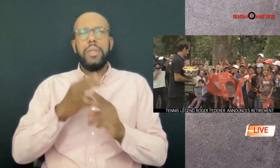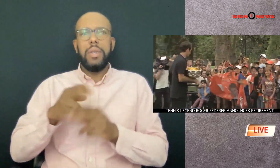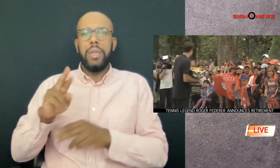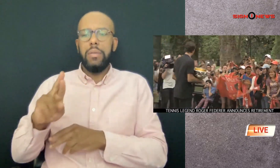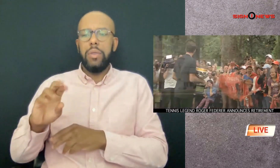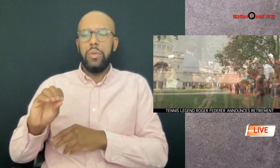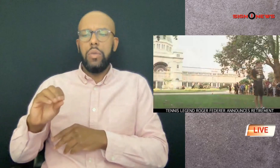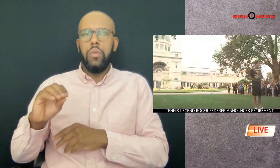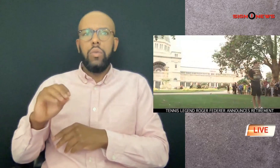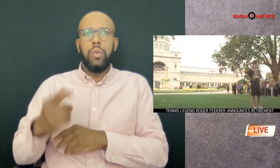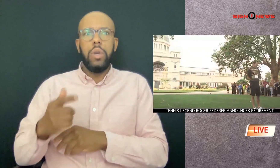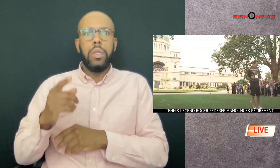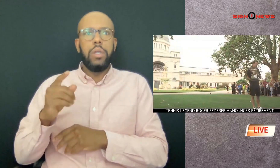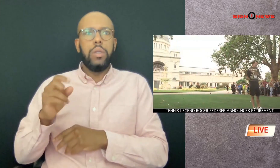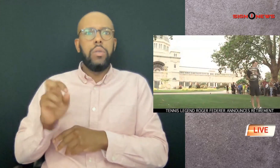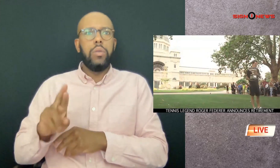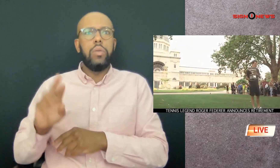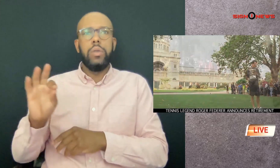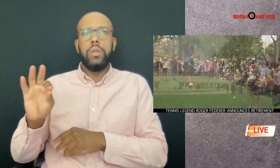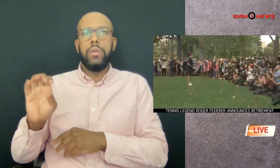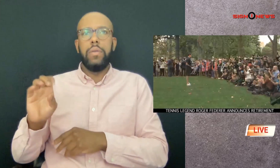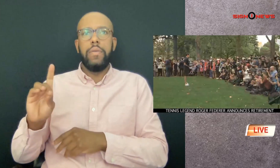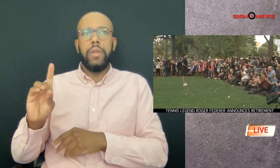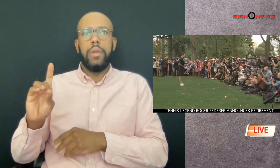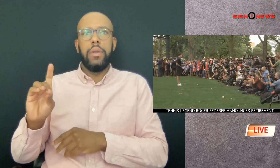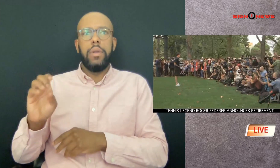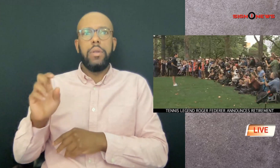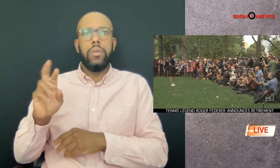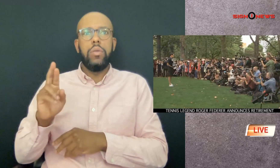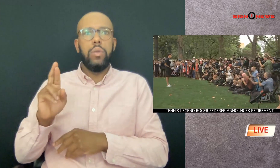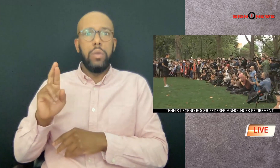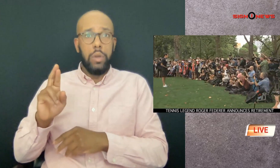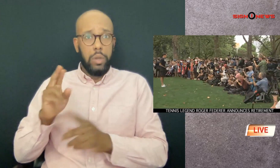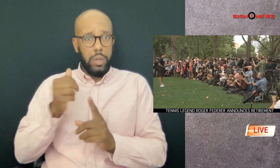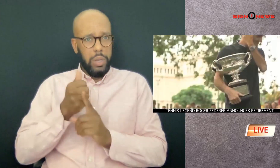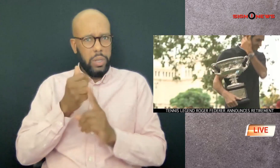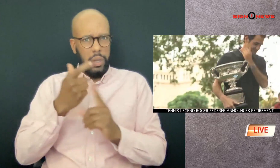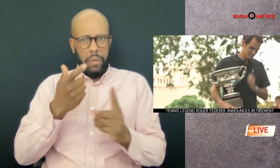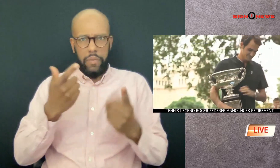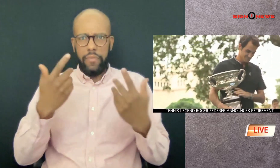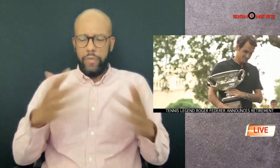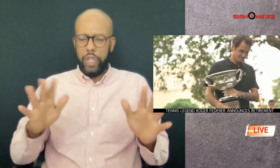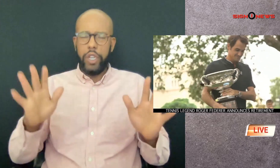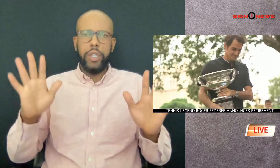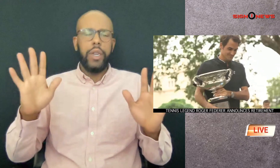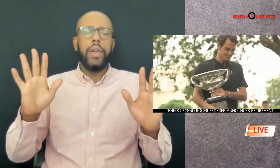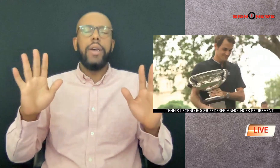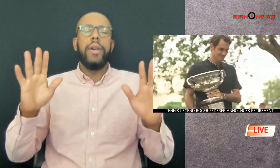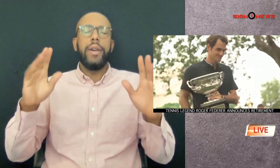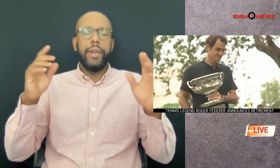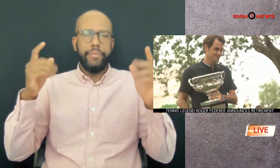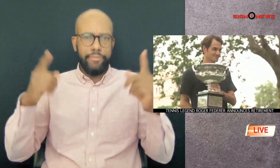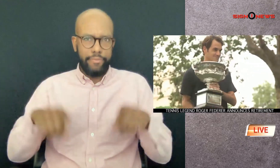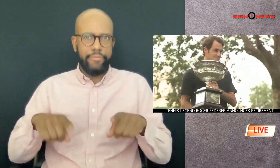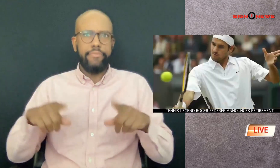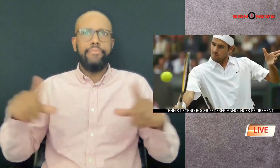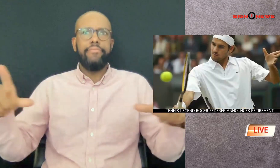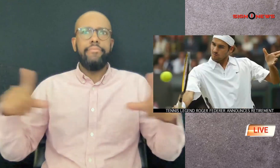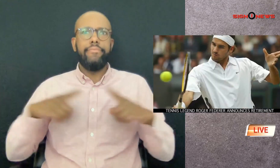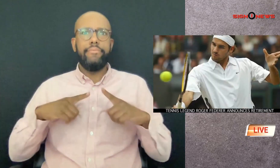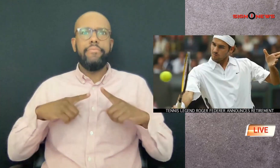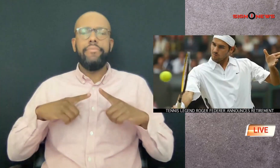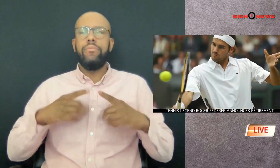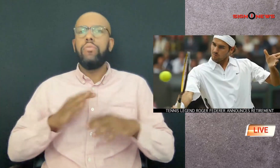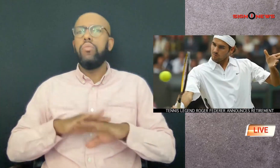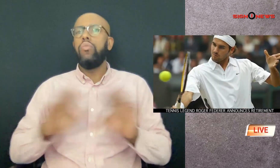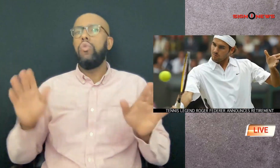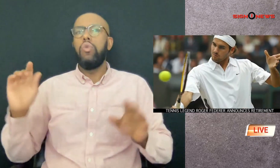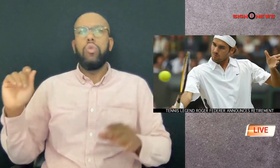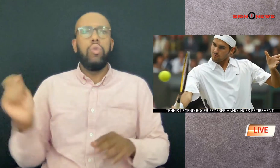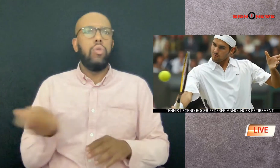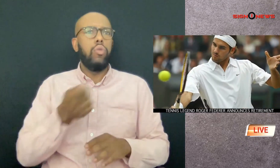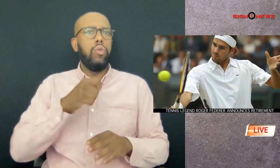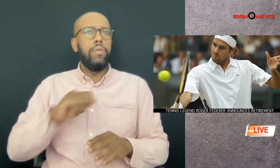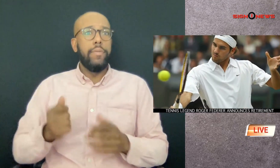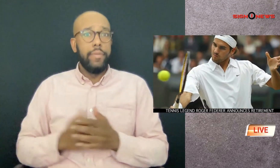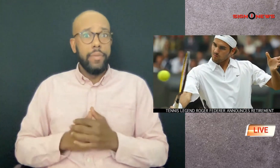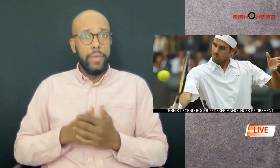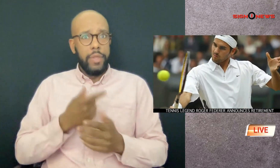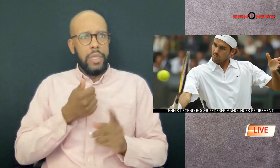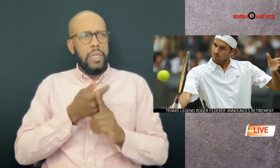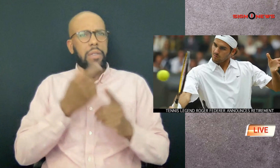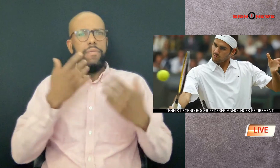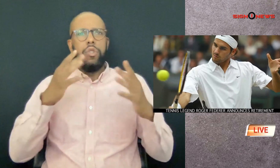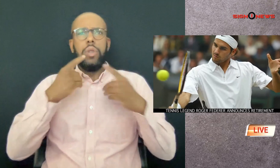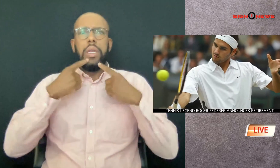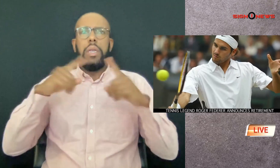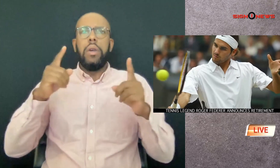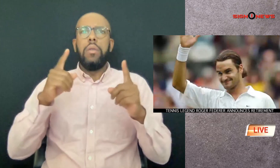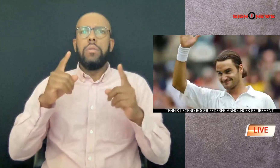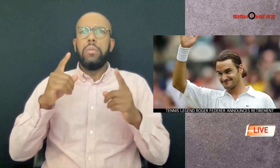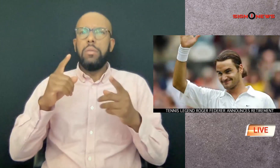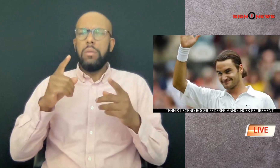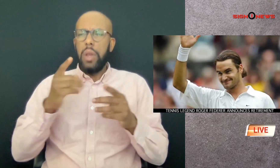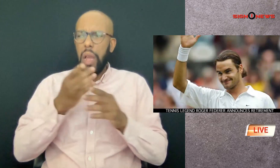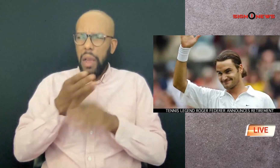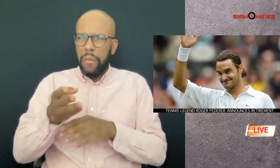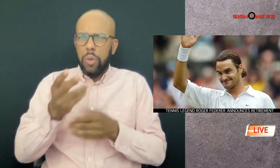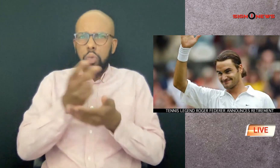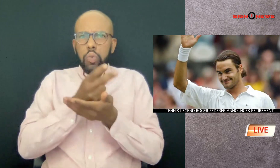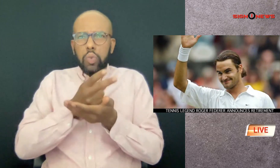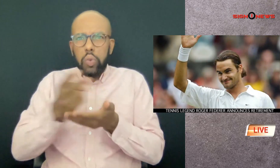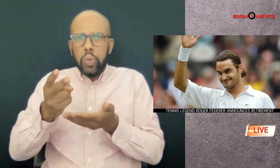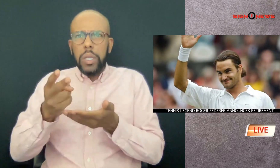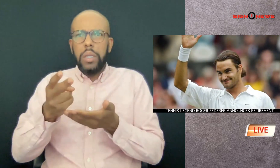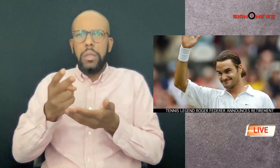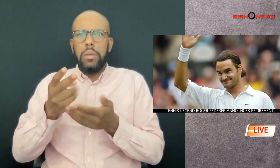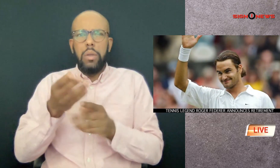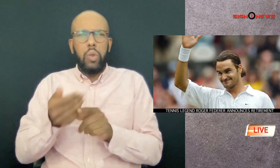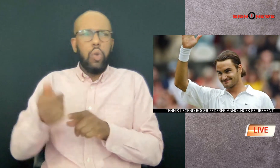Roger Federer one of tennis' all-time greats is hanging up his racket he just announced